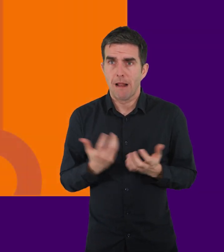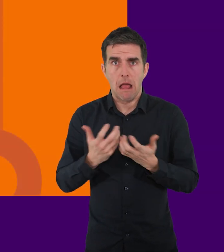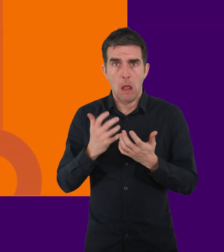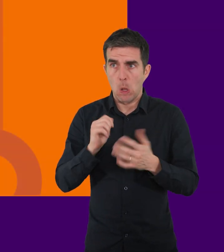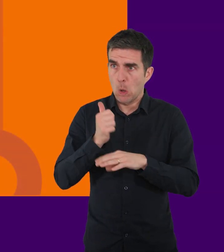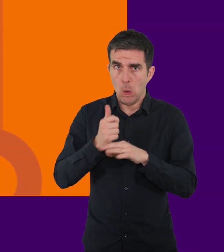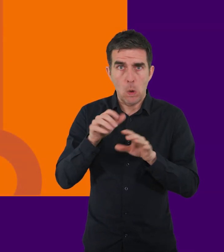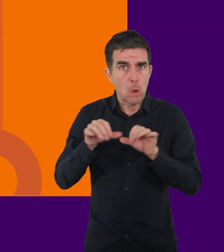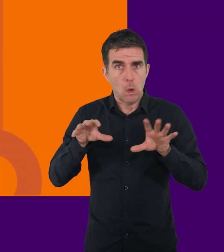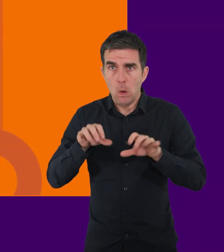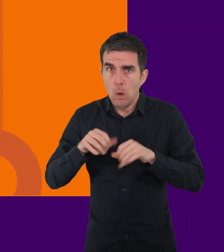Implementation